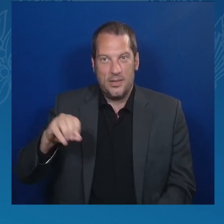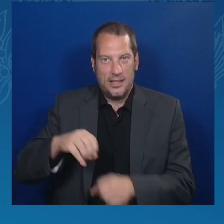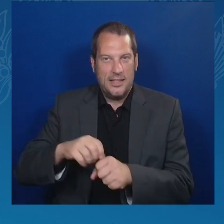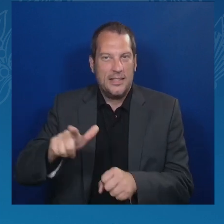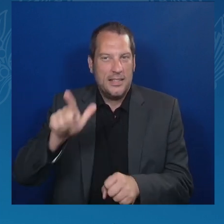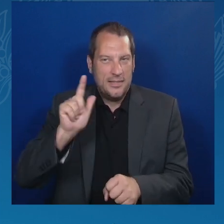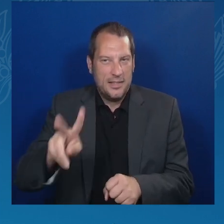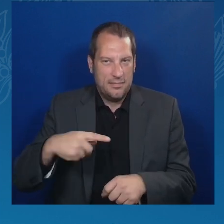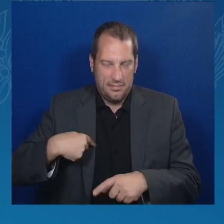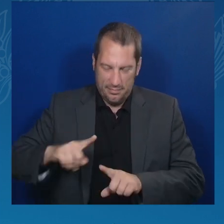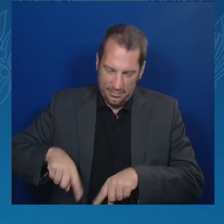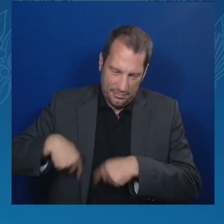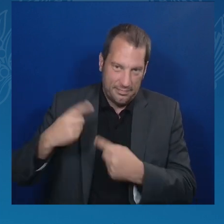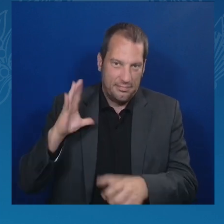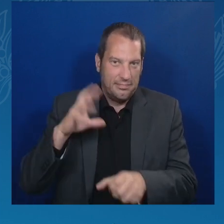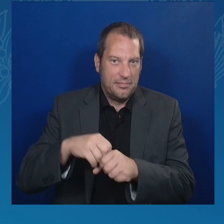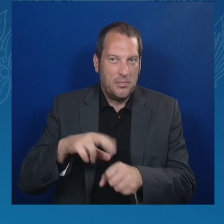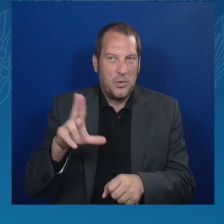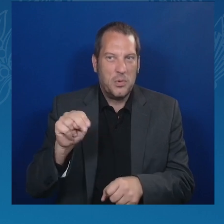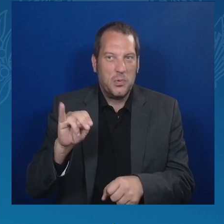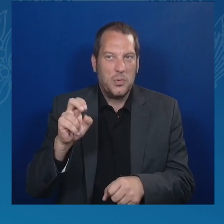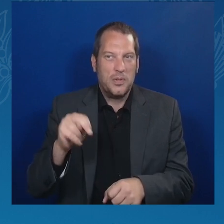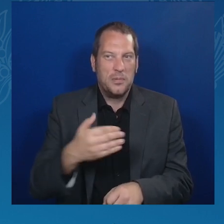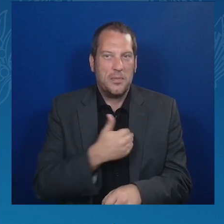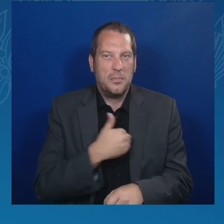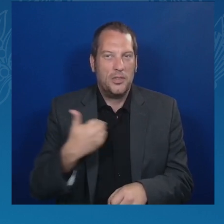I'm so proud to be here today